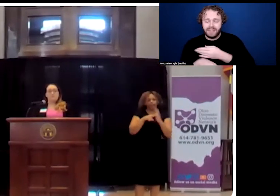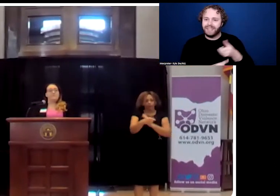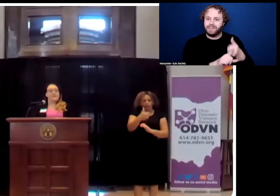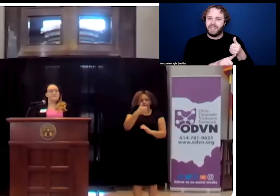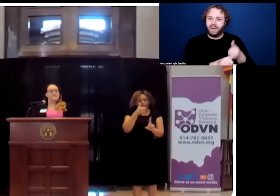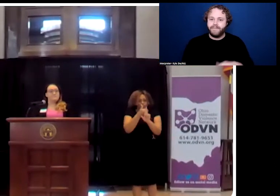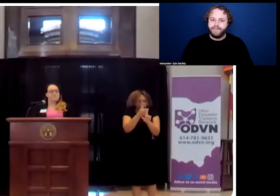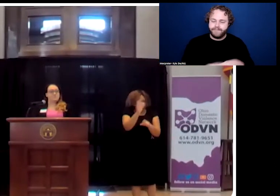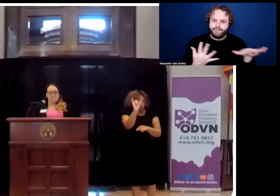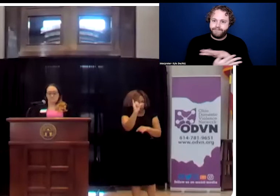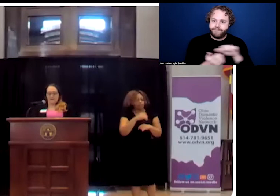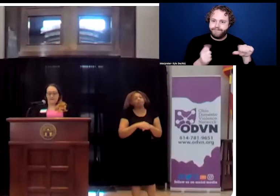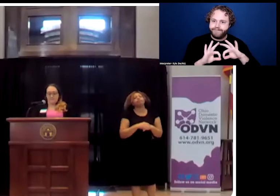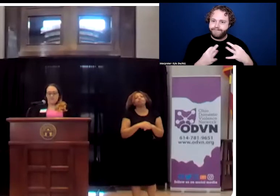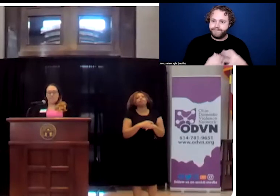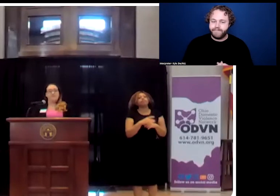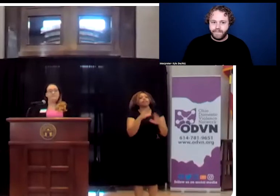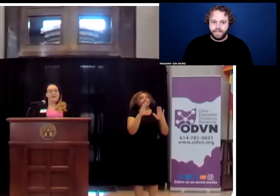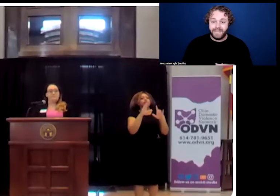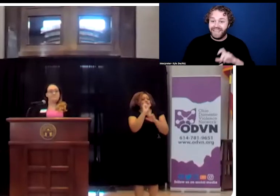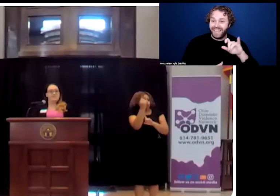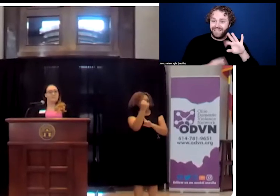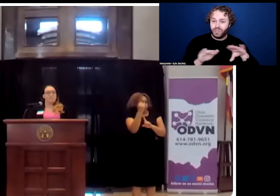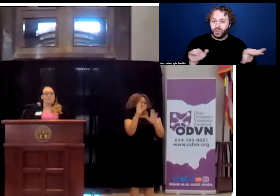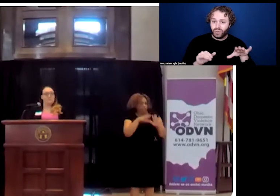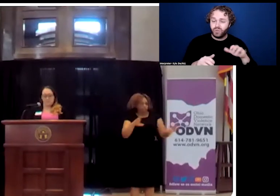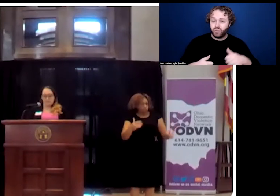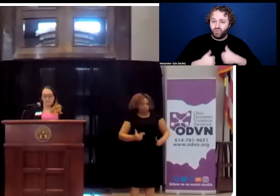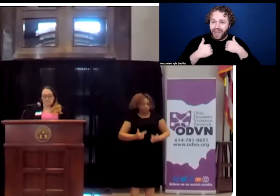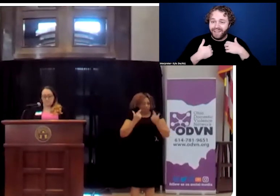For the cases where children survived, 35% of them witnessed their parents murder.